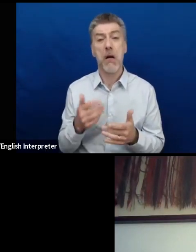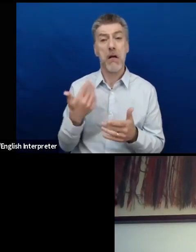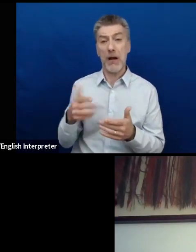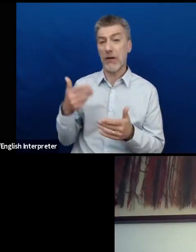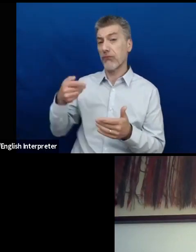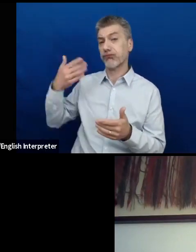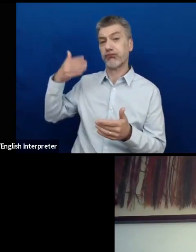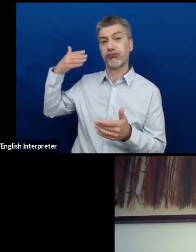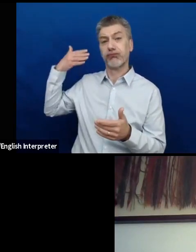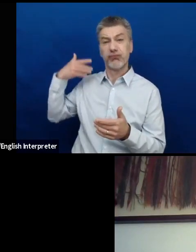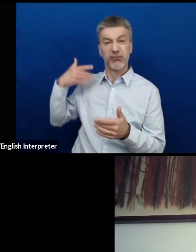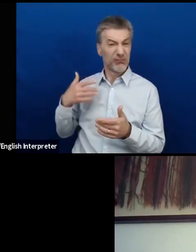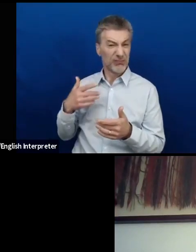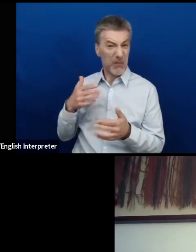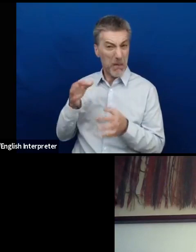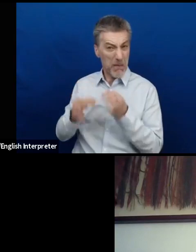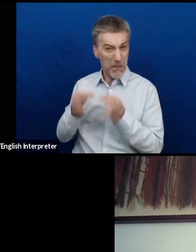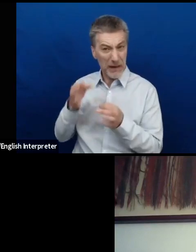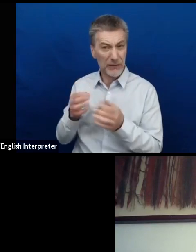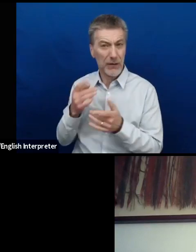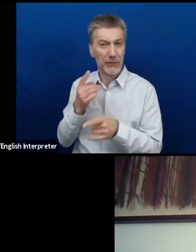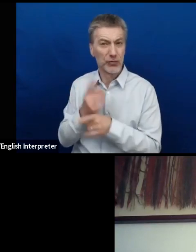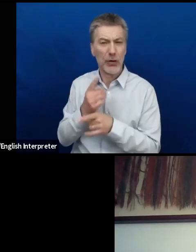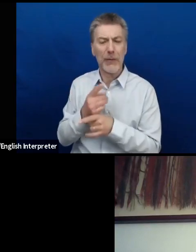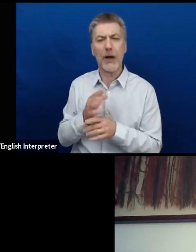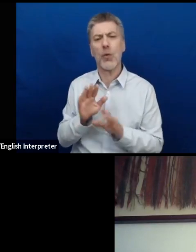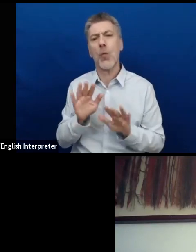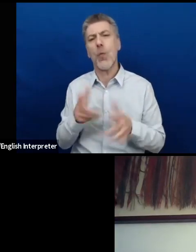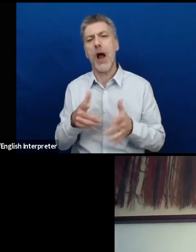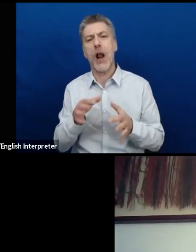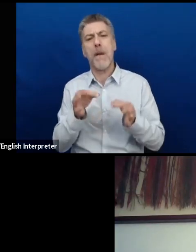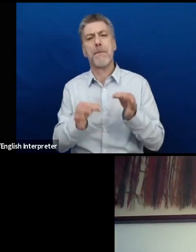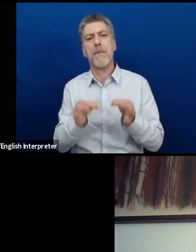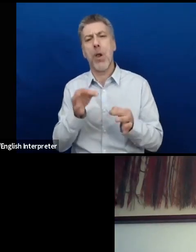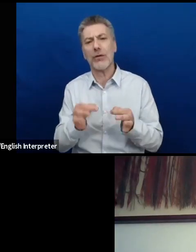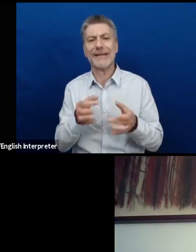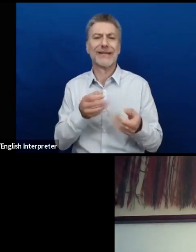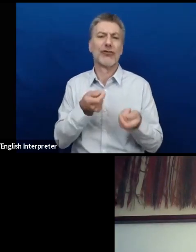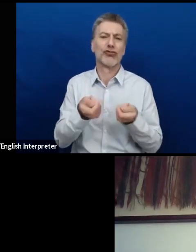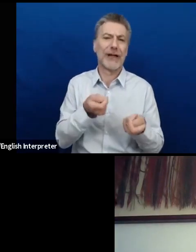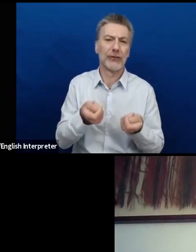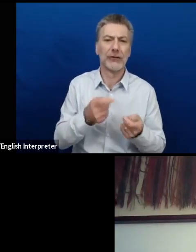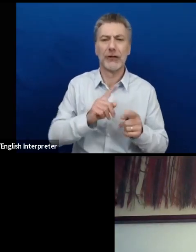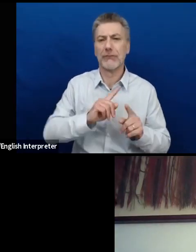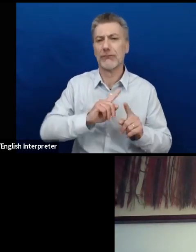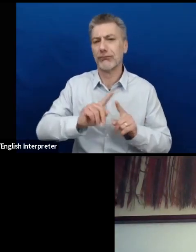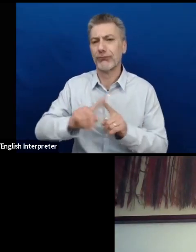unless we take the exclusion seriously in terms of thinking how they